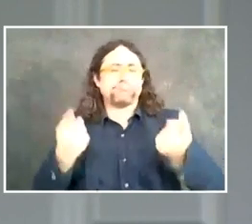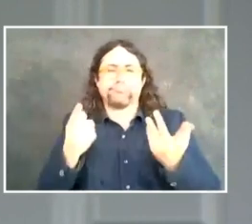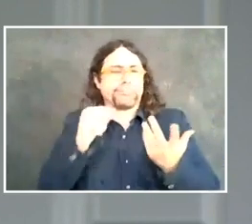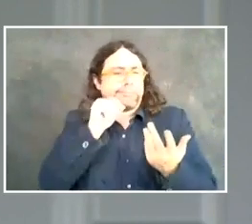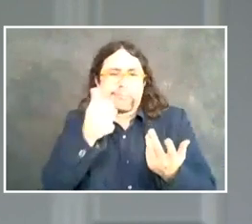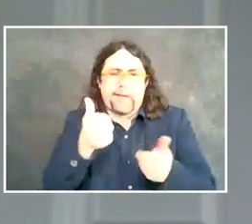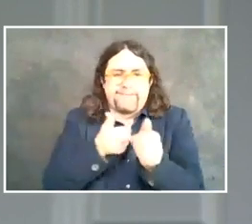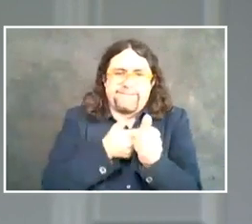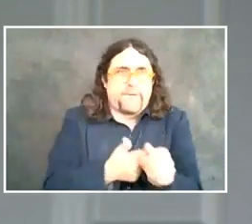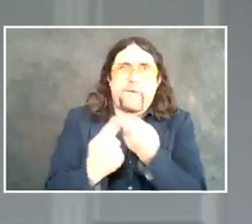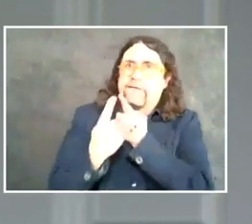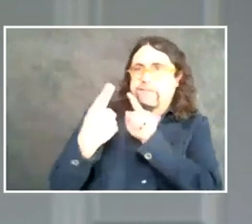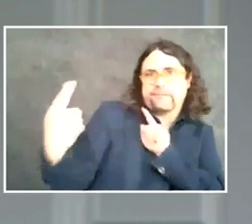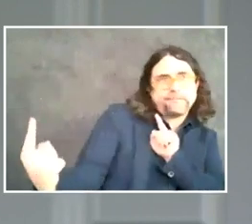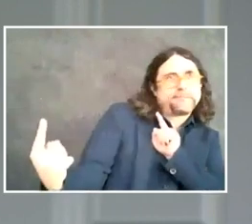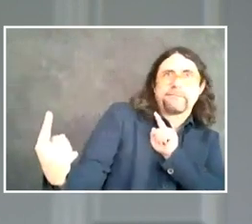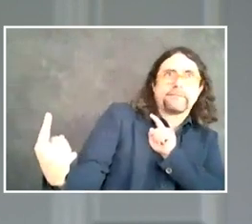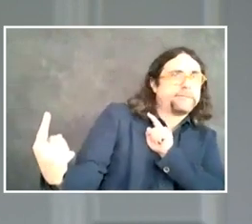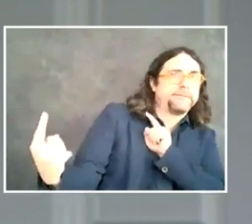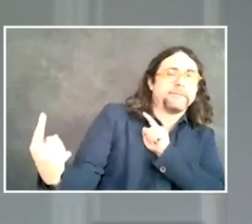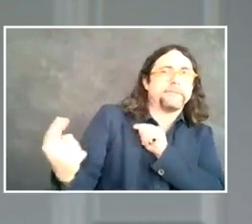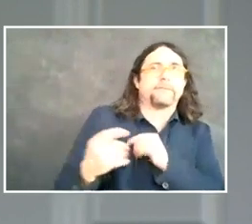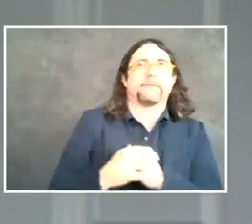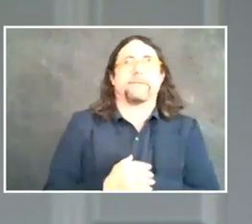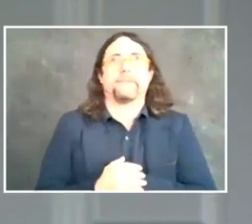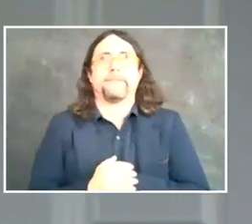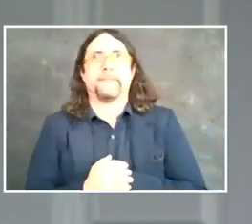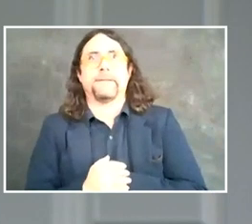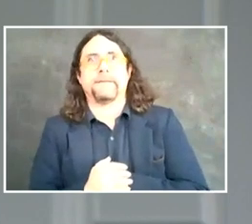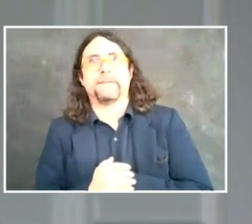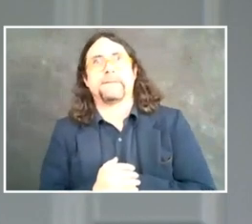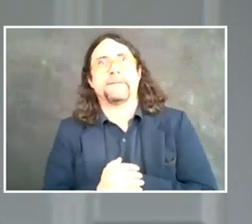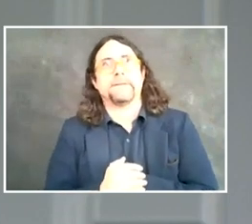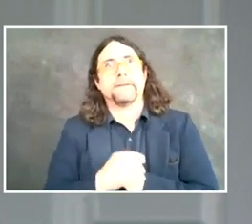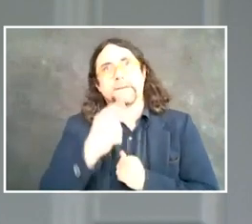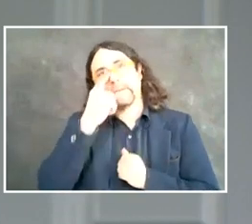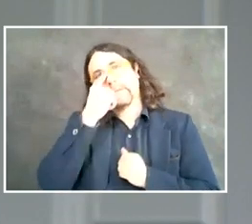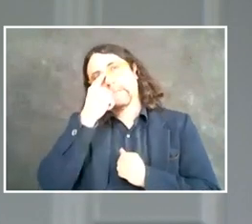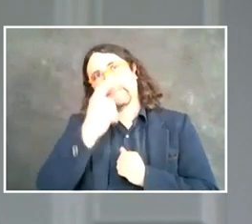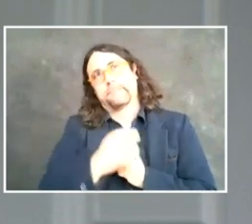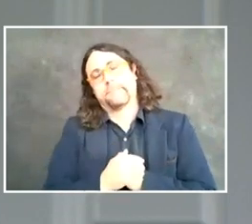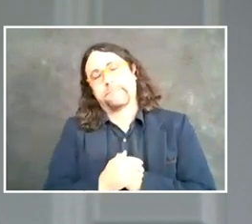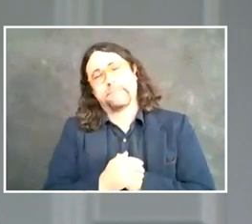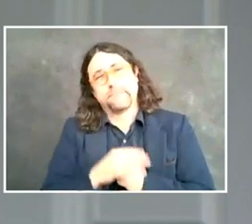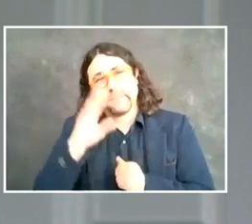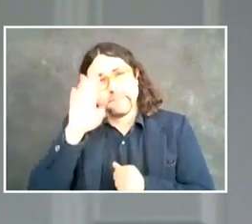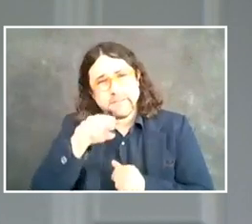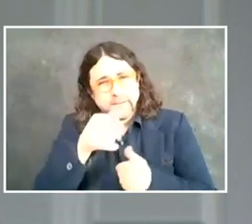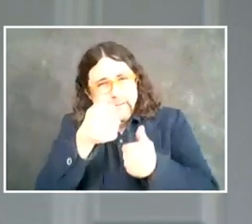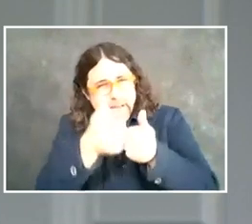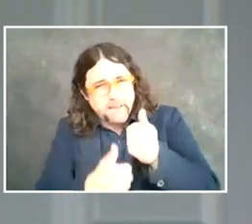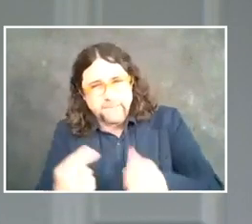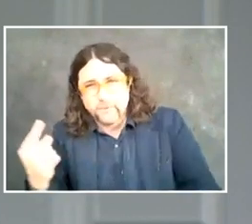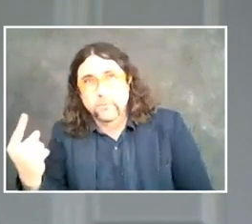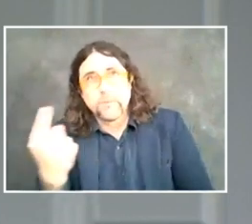WE HAD A HANDFUL. PEOPLE HAVE TO BE ACCOUNTABLE FOR THEIR OWN ACTIONS.